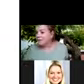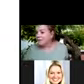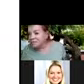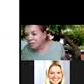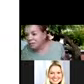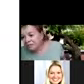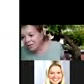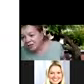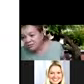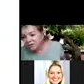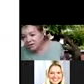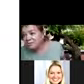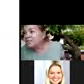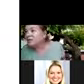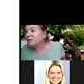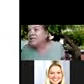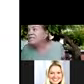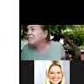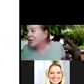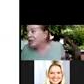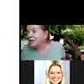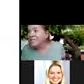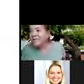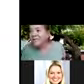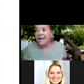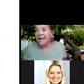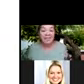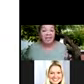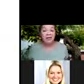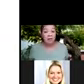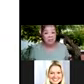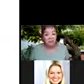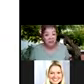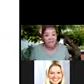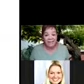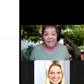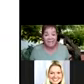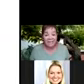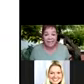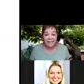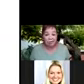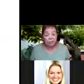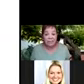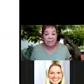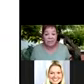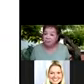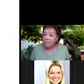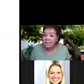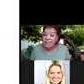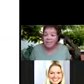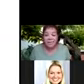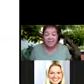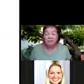I don't know what's up with my video, so I'm just gonna go ahead and start. Thank you so much for having us. This is like a real treat.